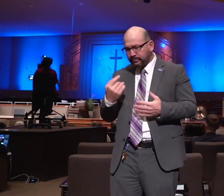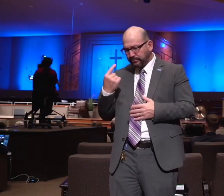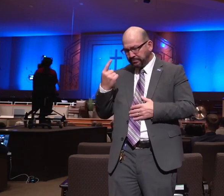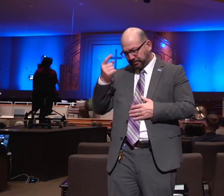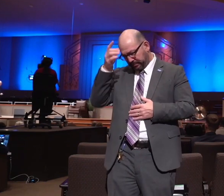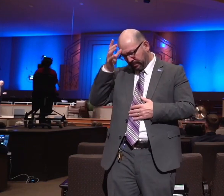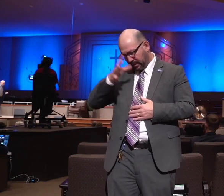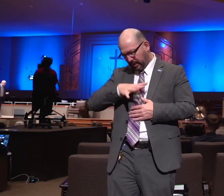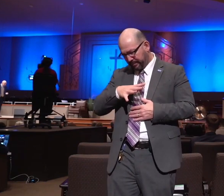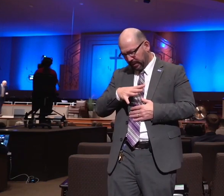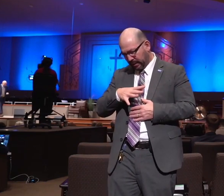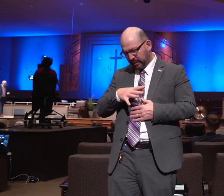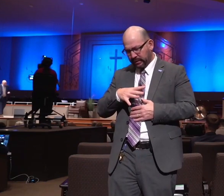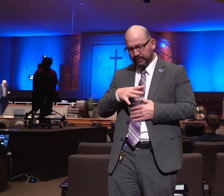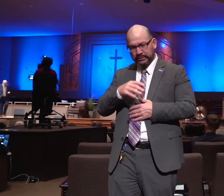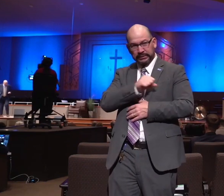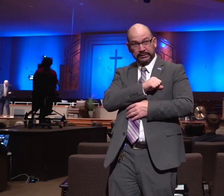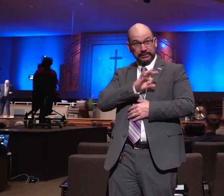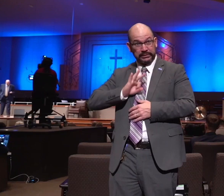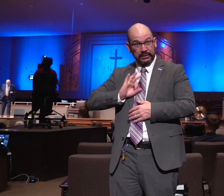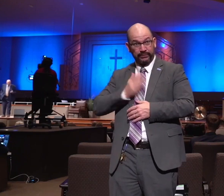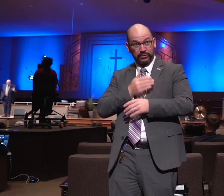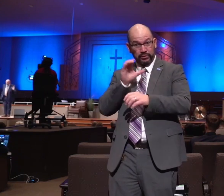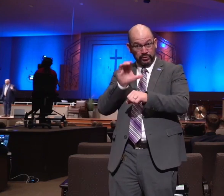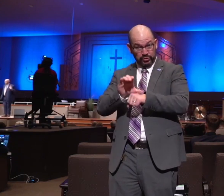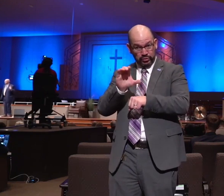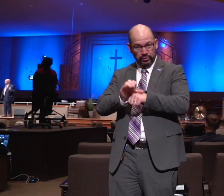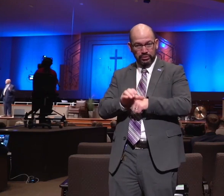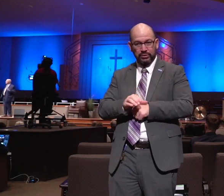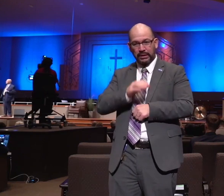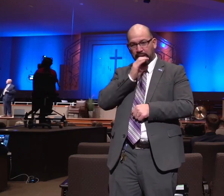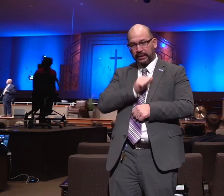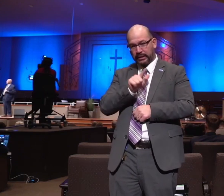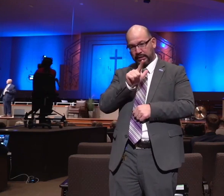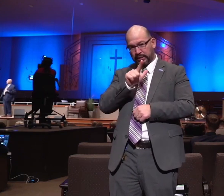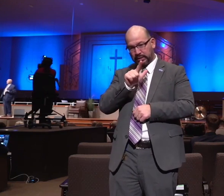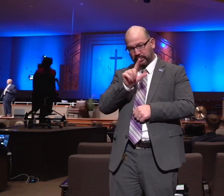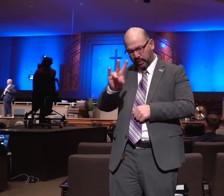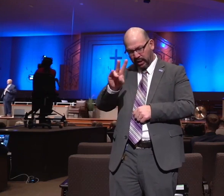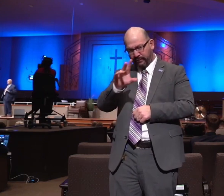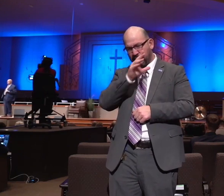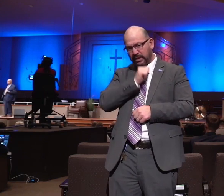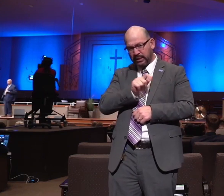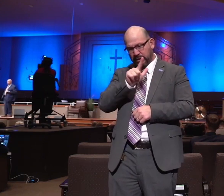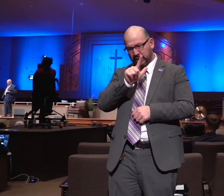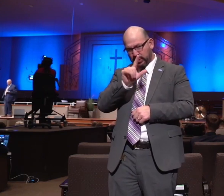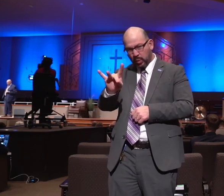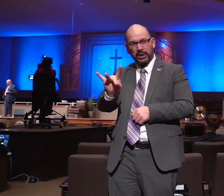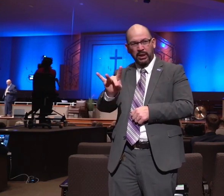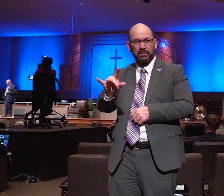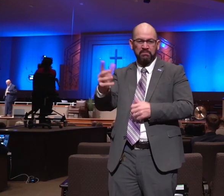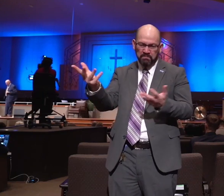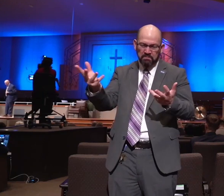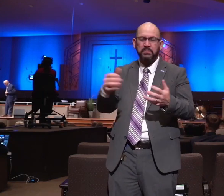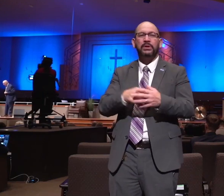years 27 is as loyal and faithful of a staff